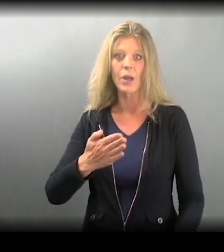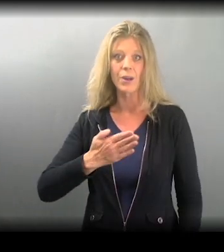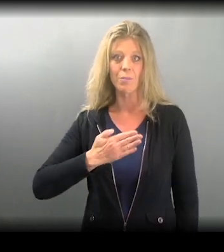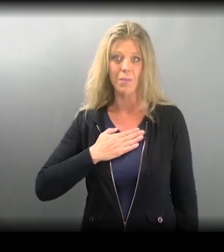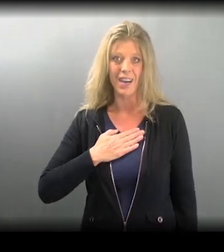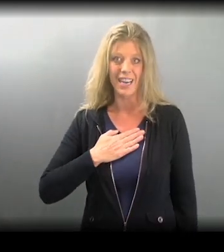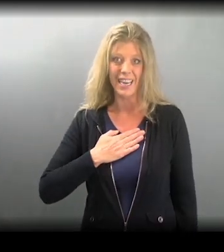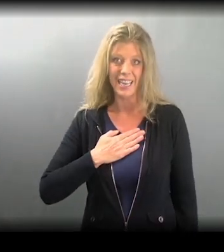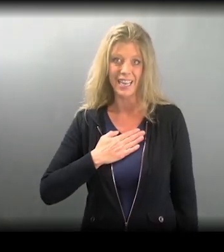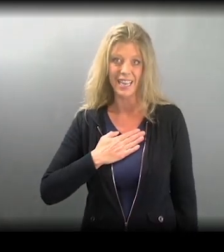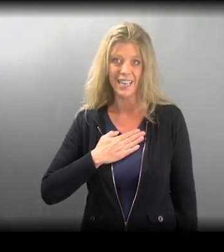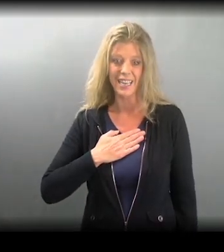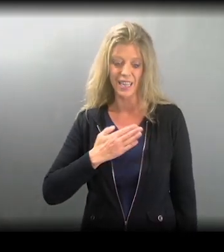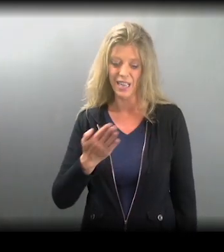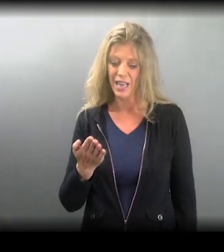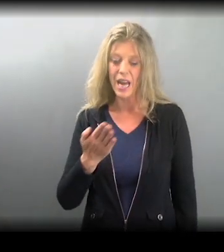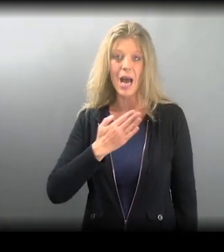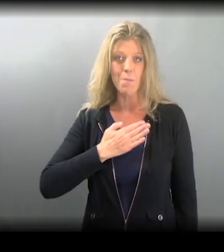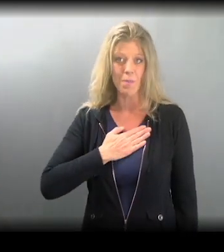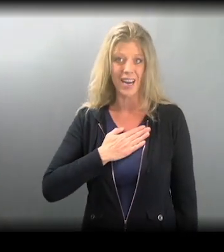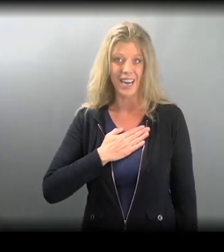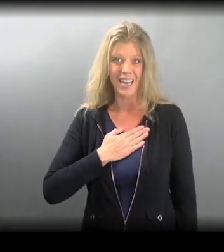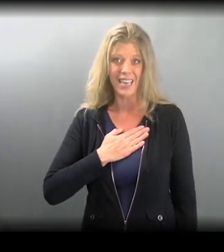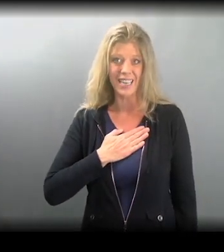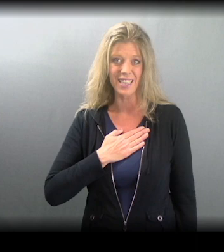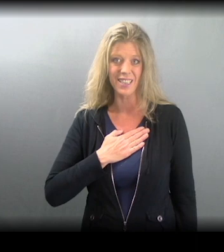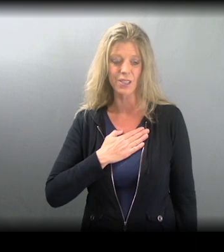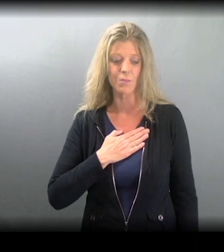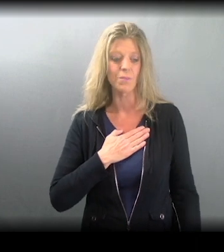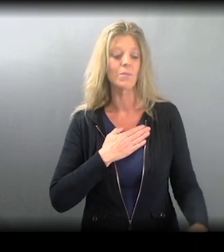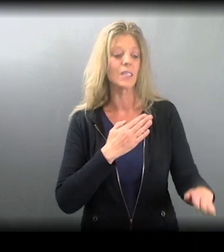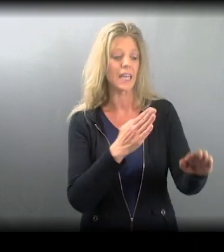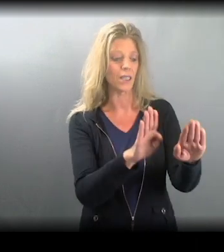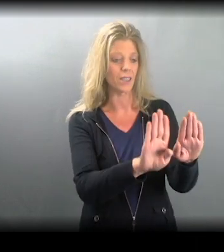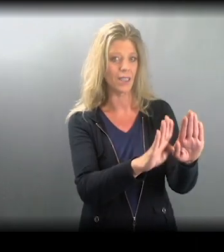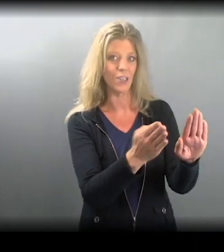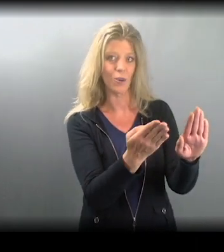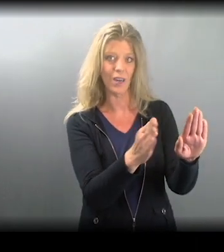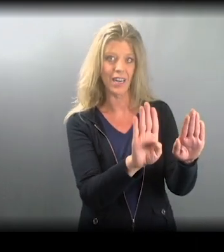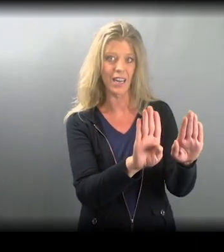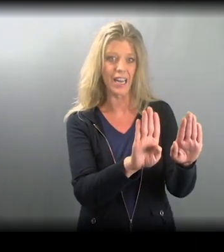MY Here's the door.